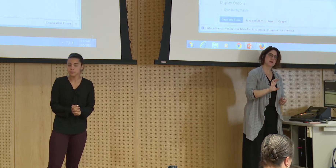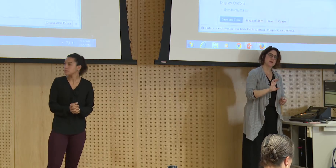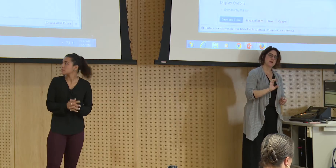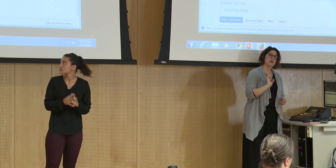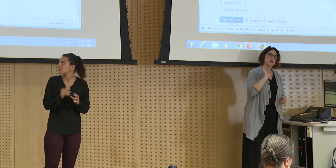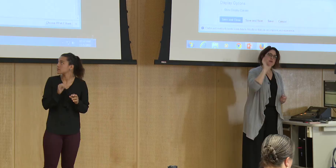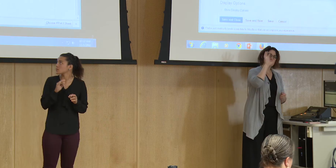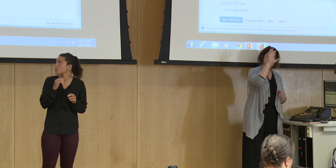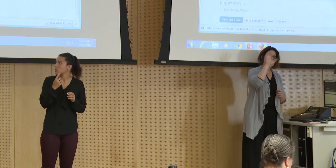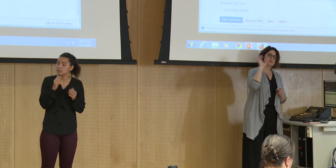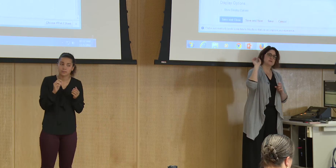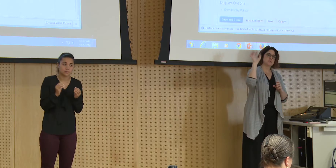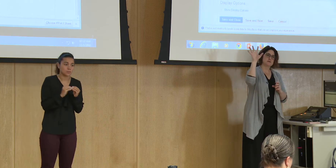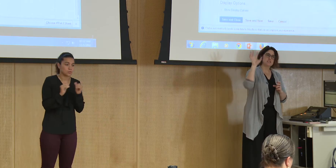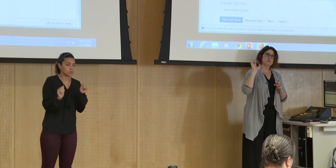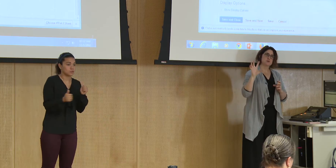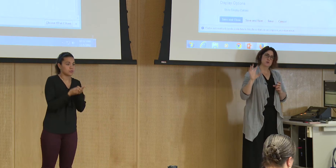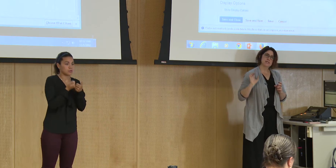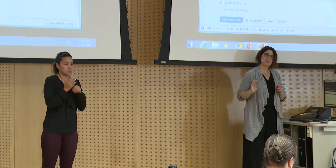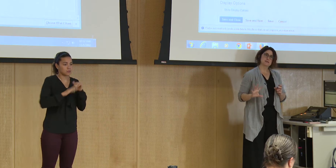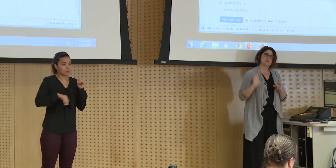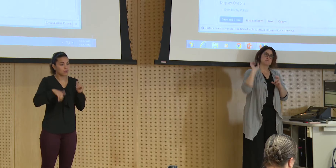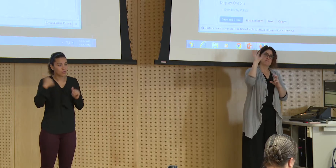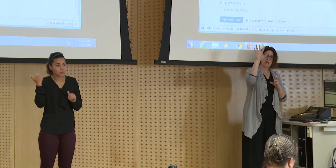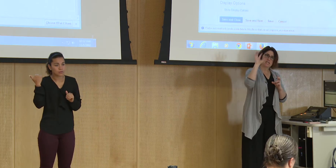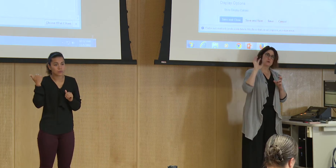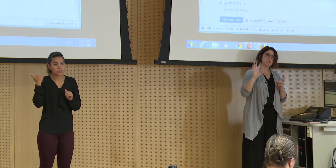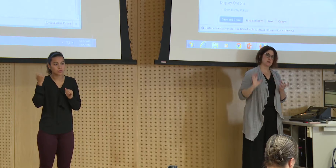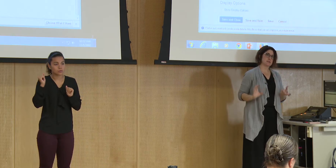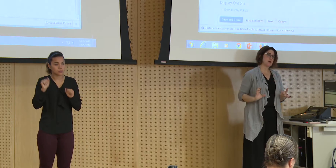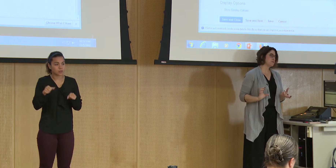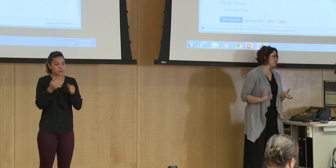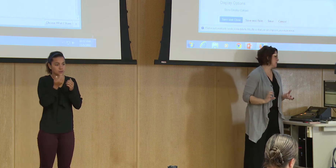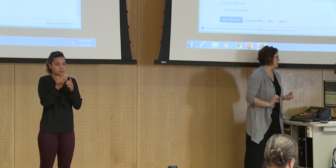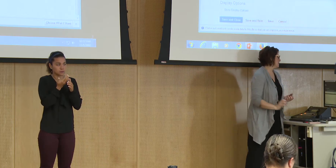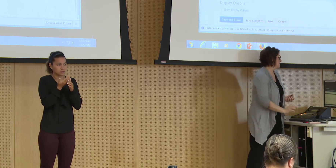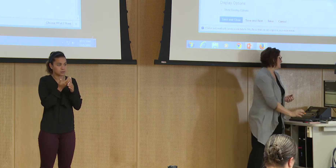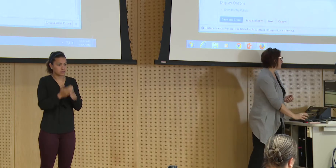you can divvy up the weights manually yourself.